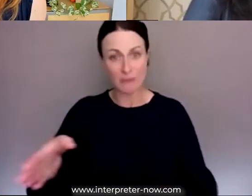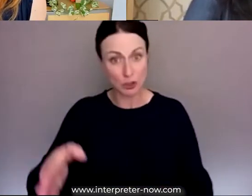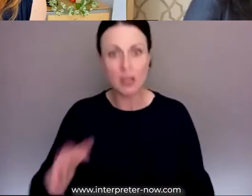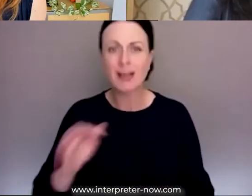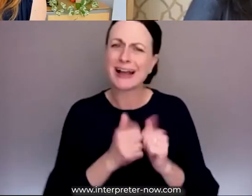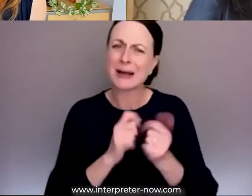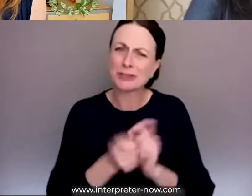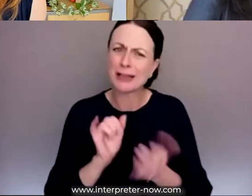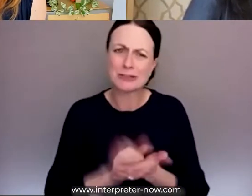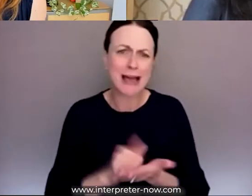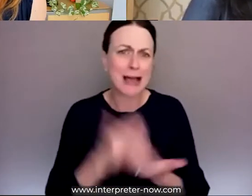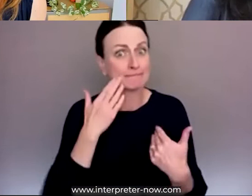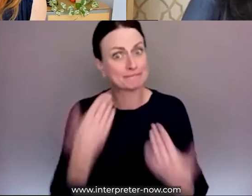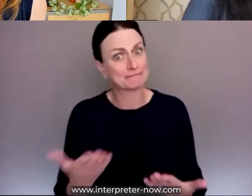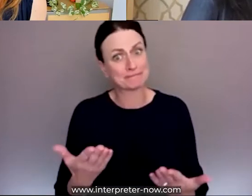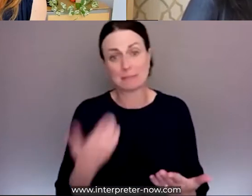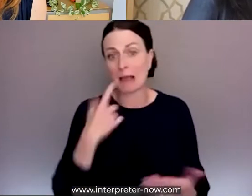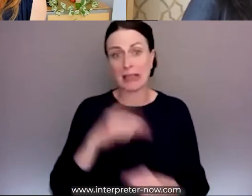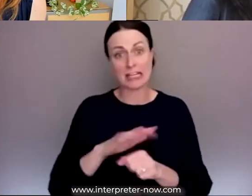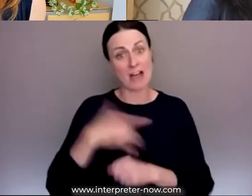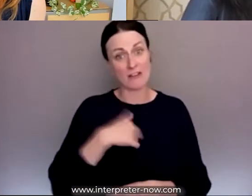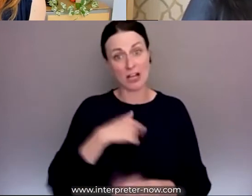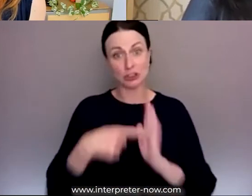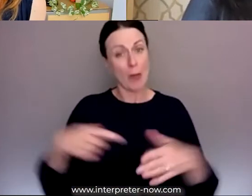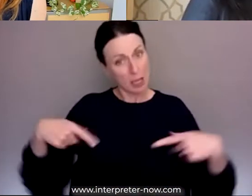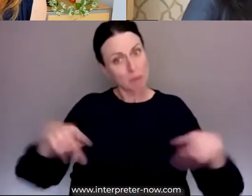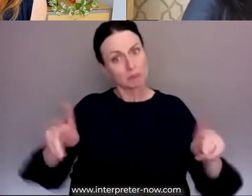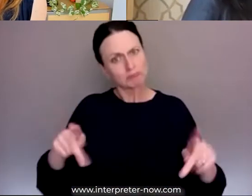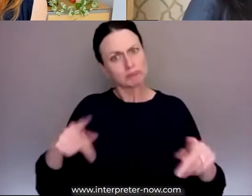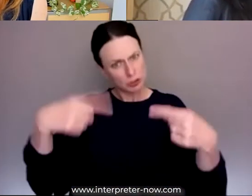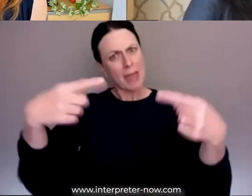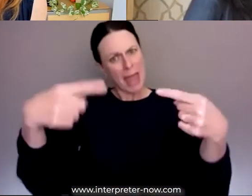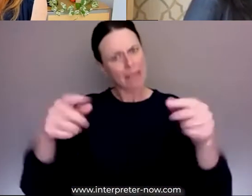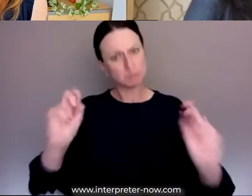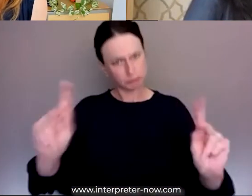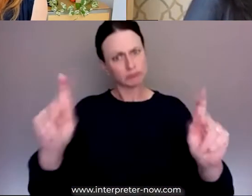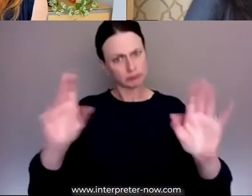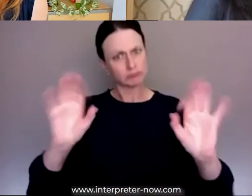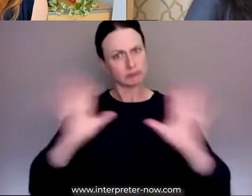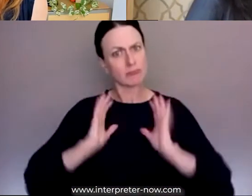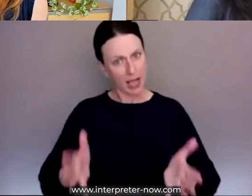I think enough of us showing it's permissible to have these debates. could help.